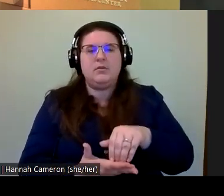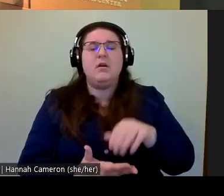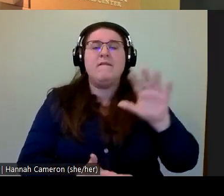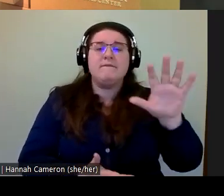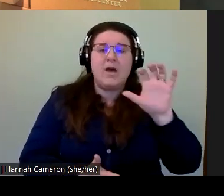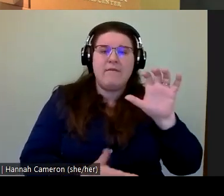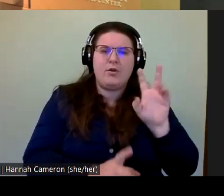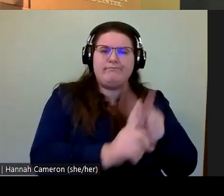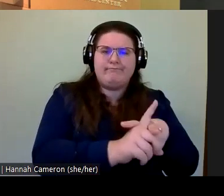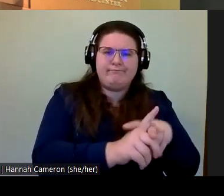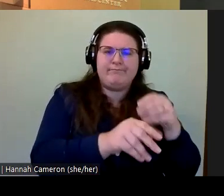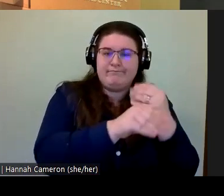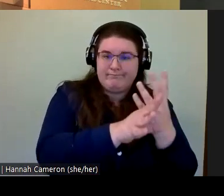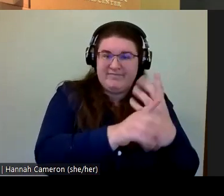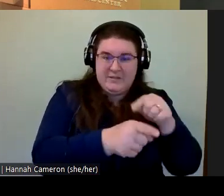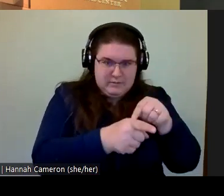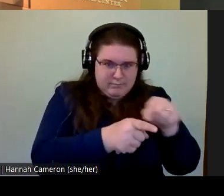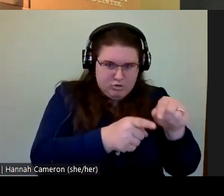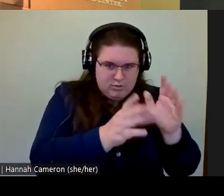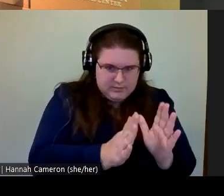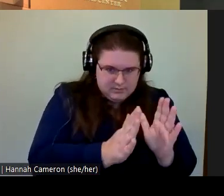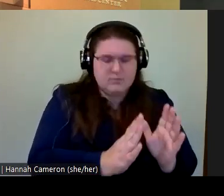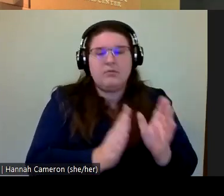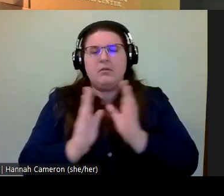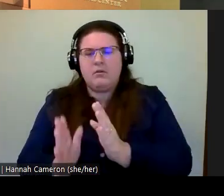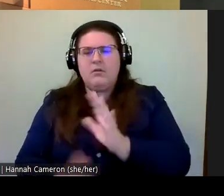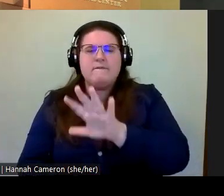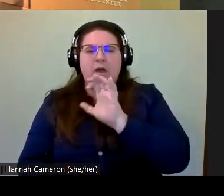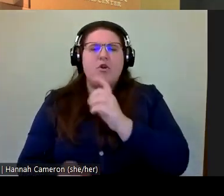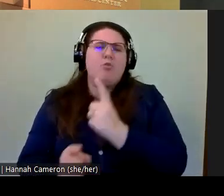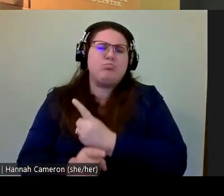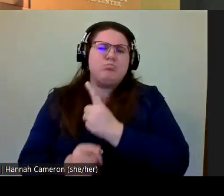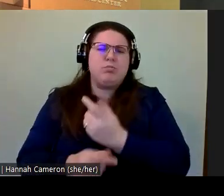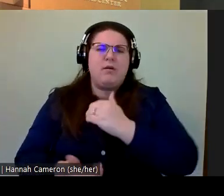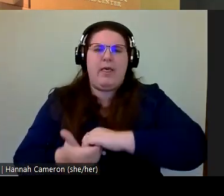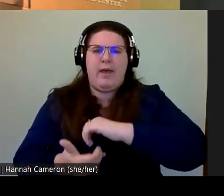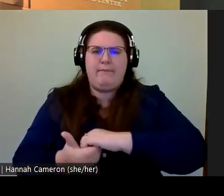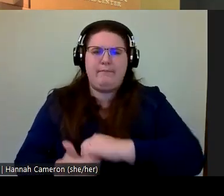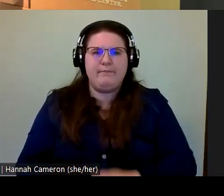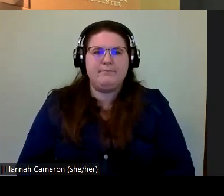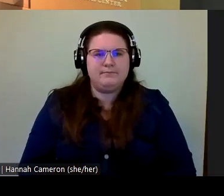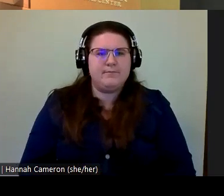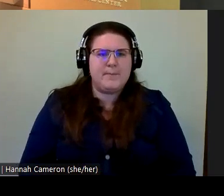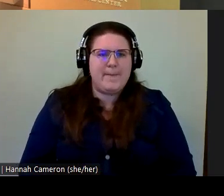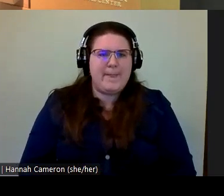Specialty Care and 500 of them to uh collaborative care uh and then we looked and see what people